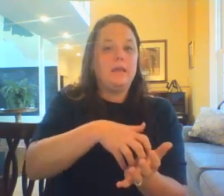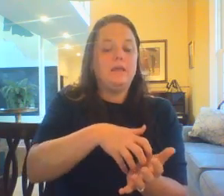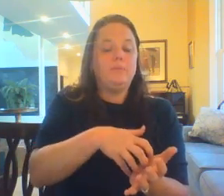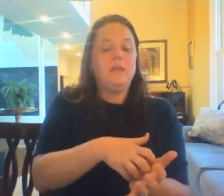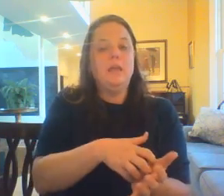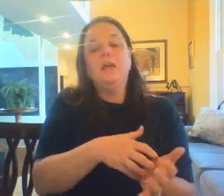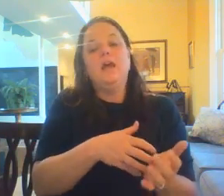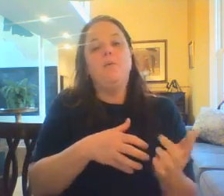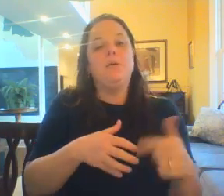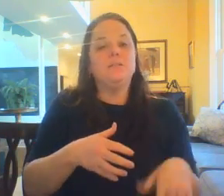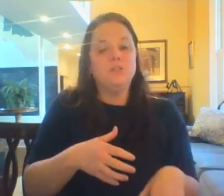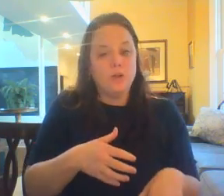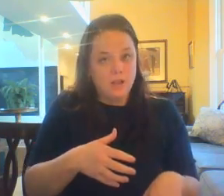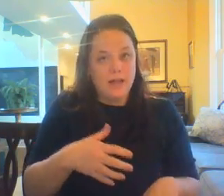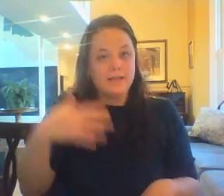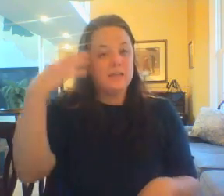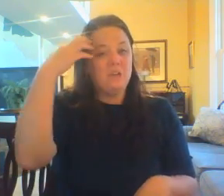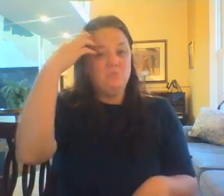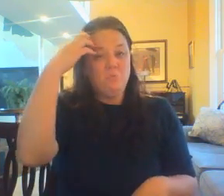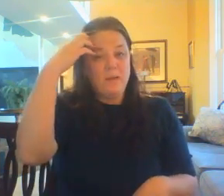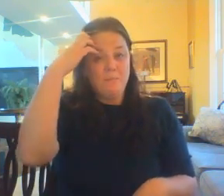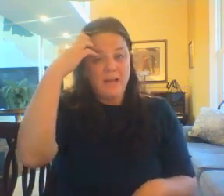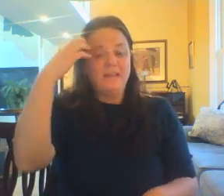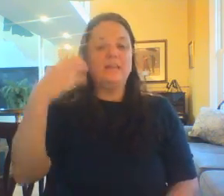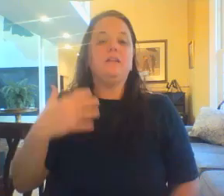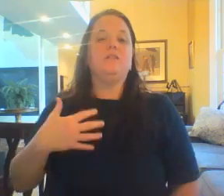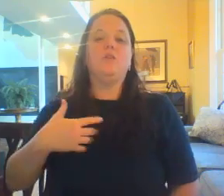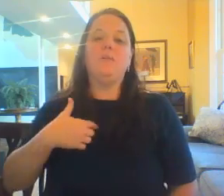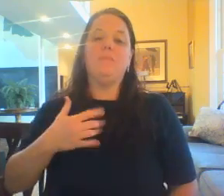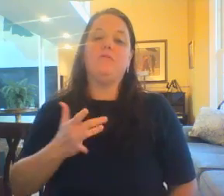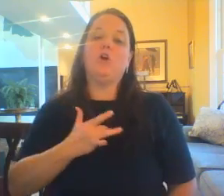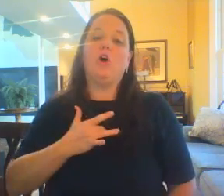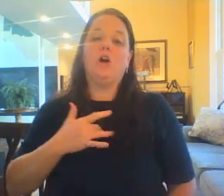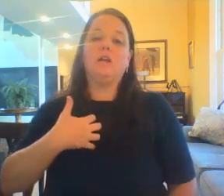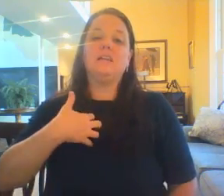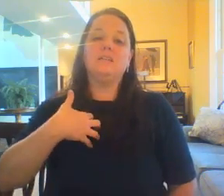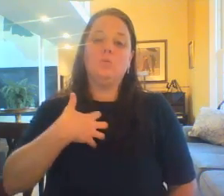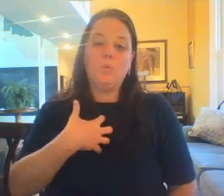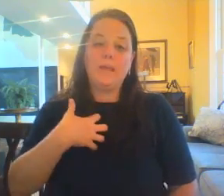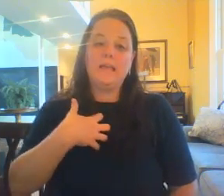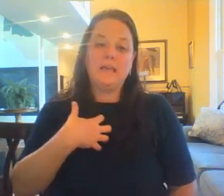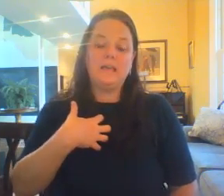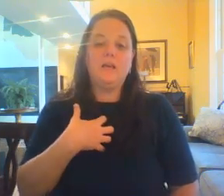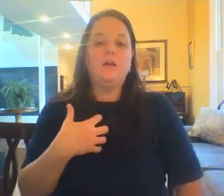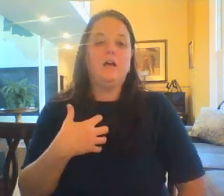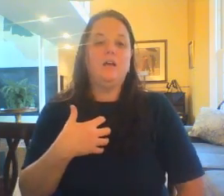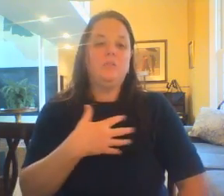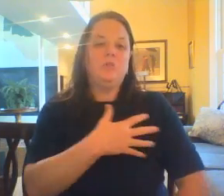remember that's all John class like weak